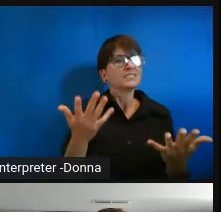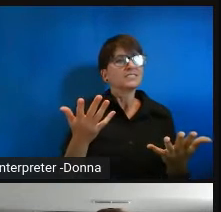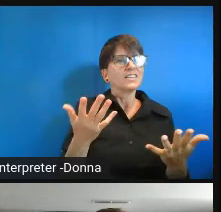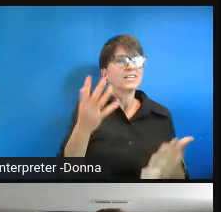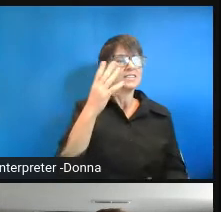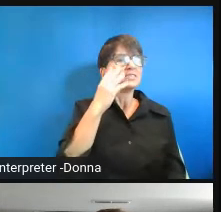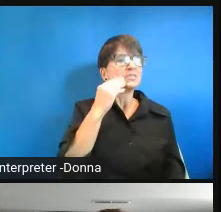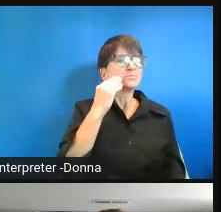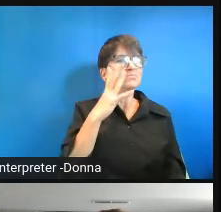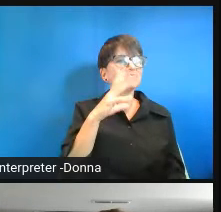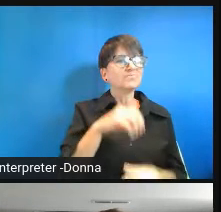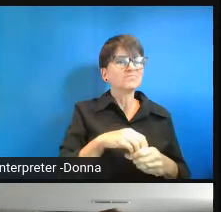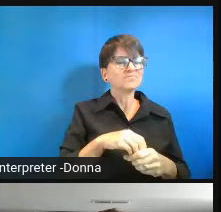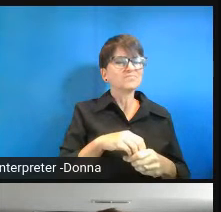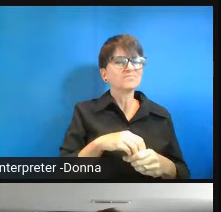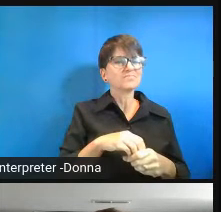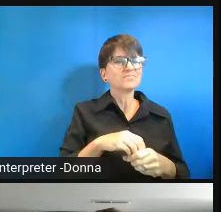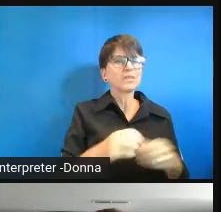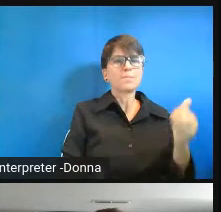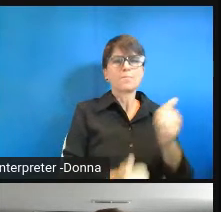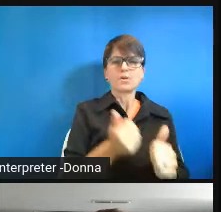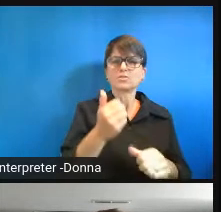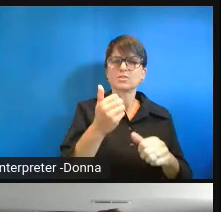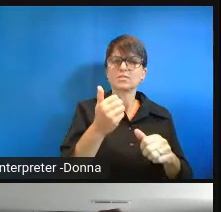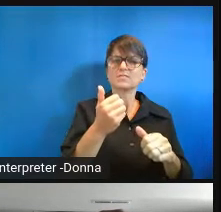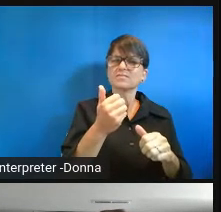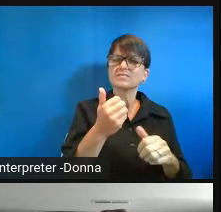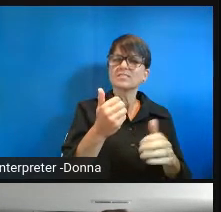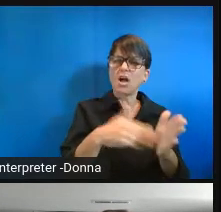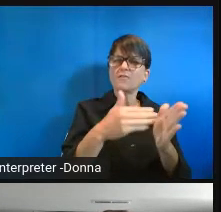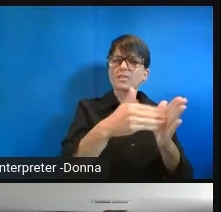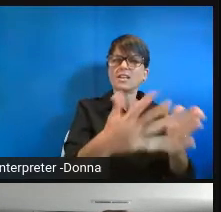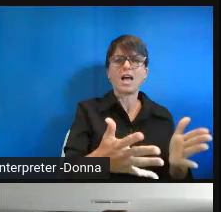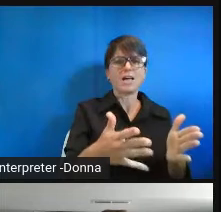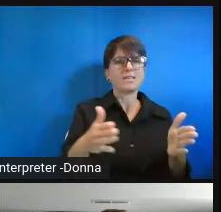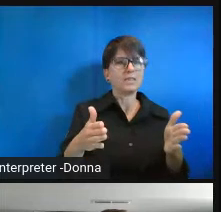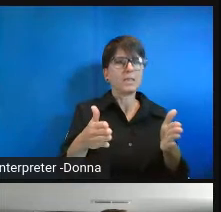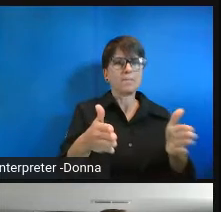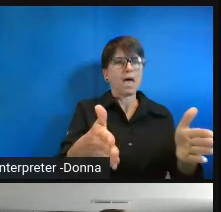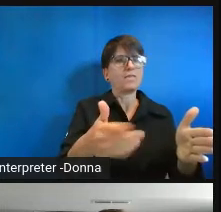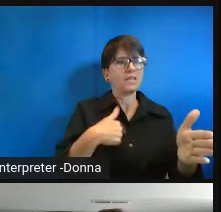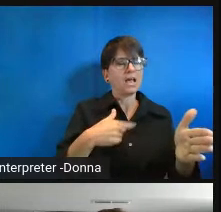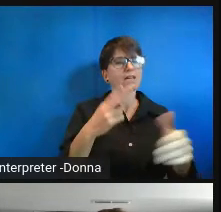Most of the time, I stick to the same path. It is a city-owned nature trail, which snakes between the Hudson River